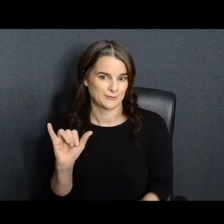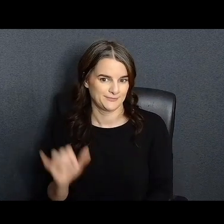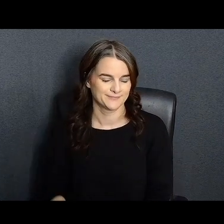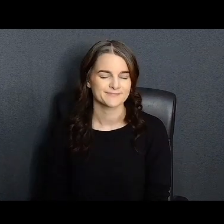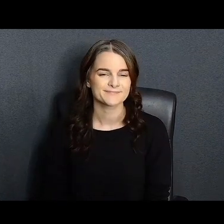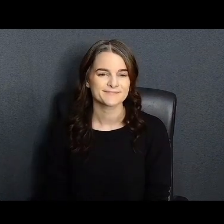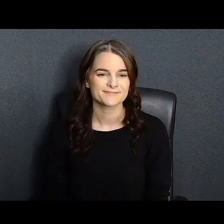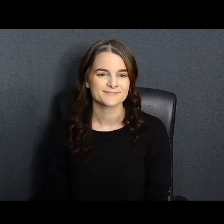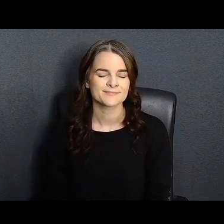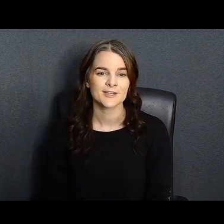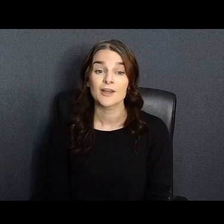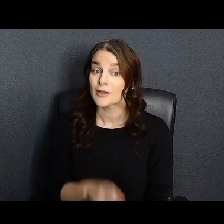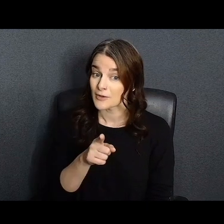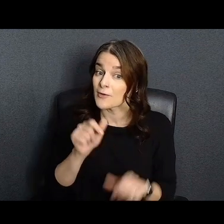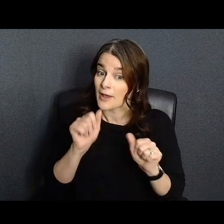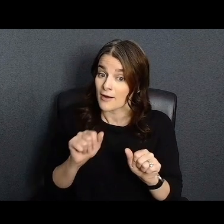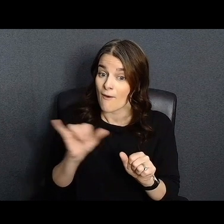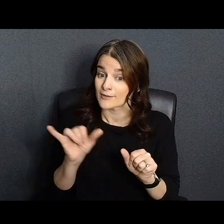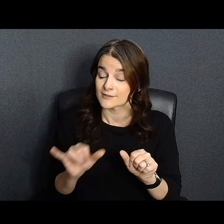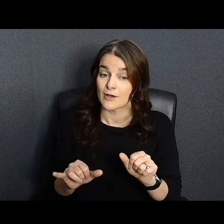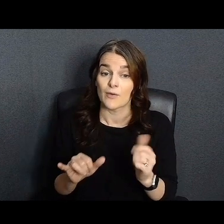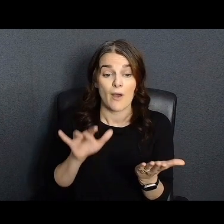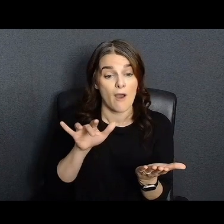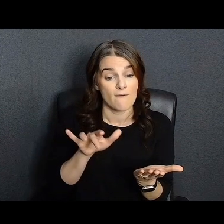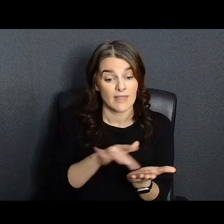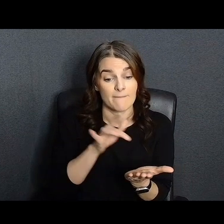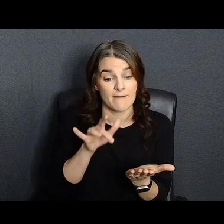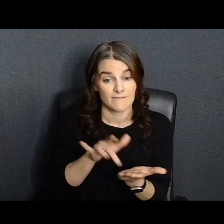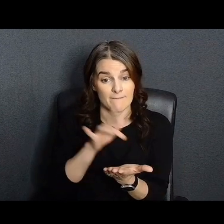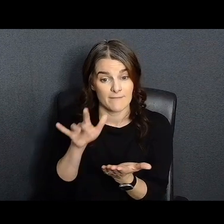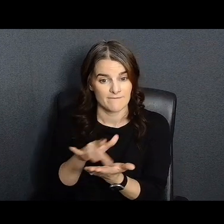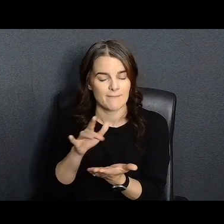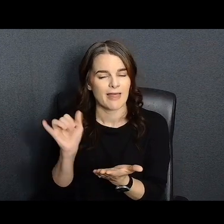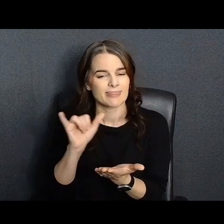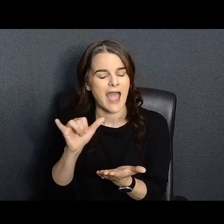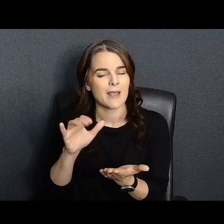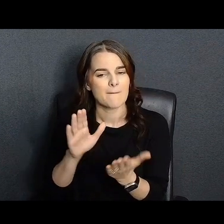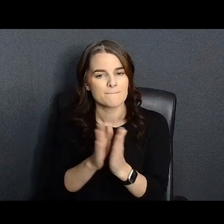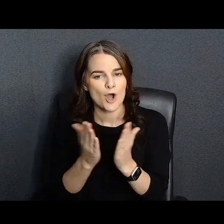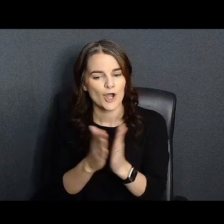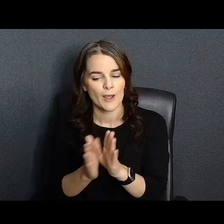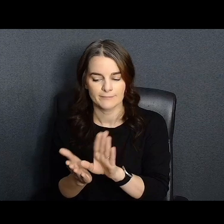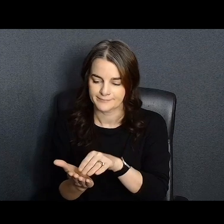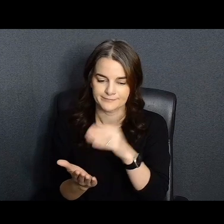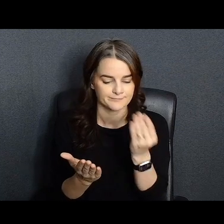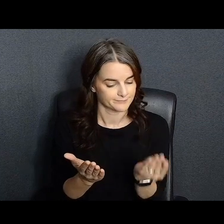You can also flip through the device, kind of like pages in a book, rather than having to only access it